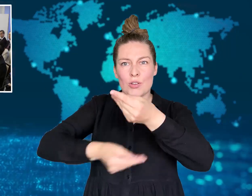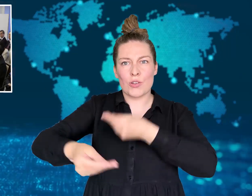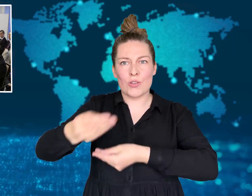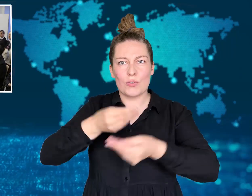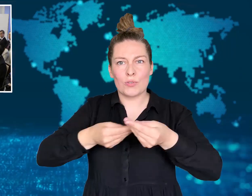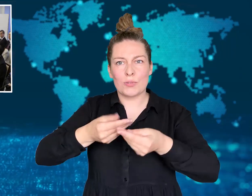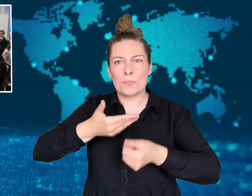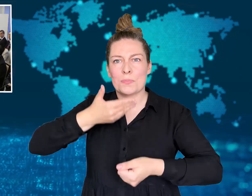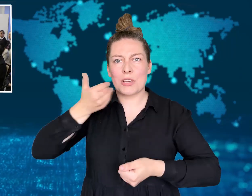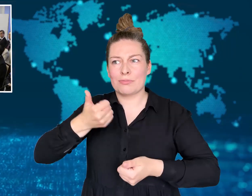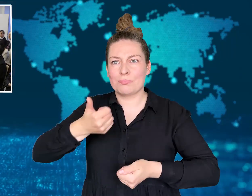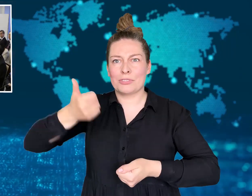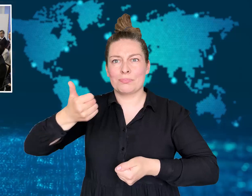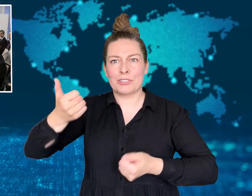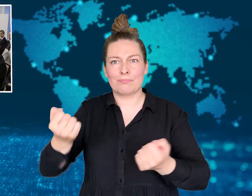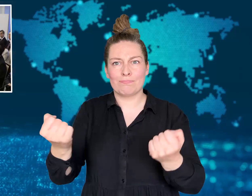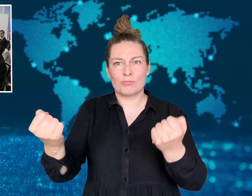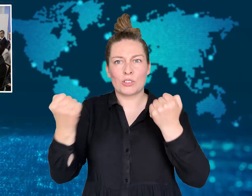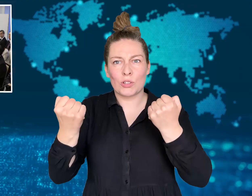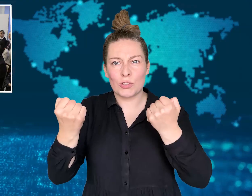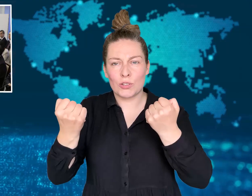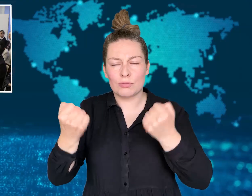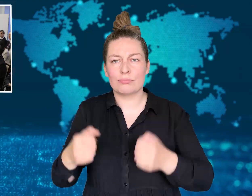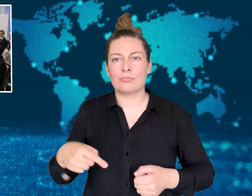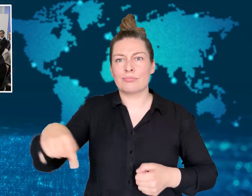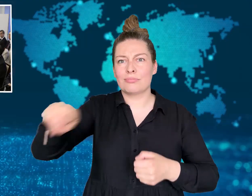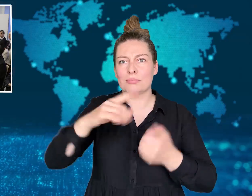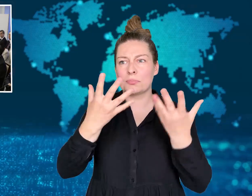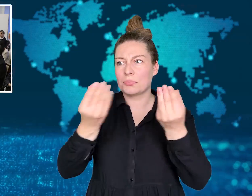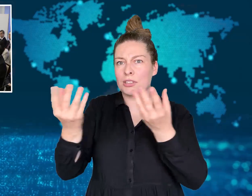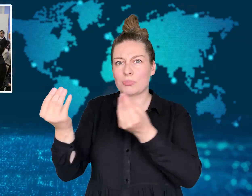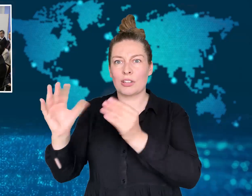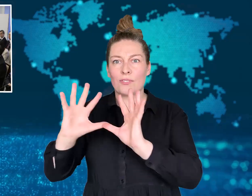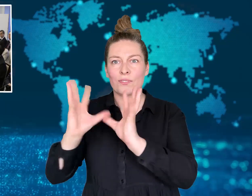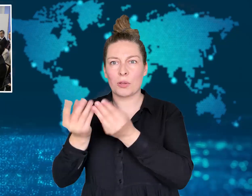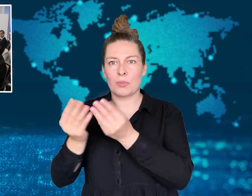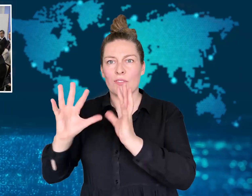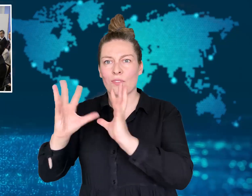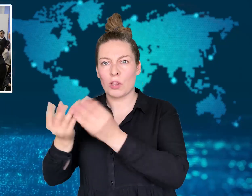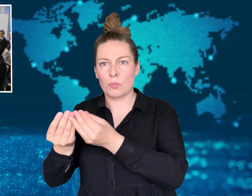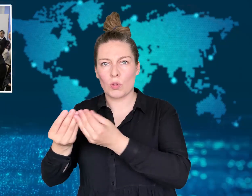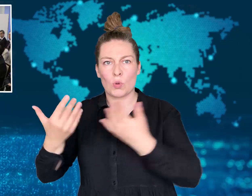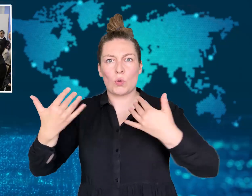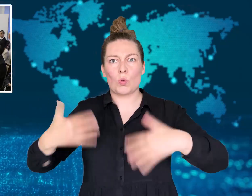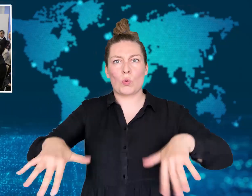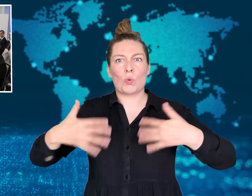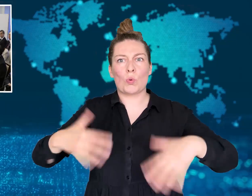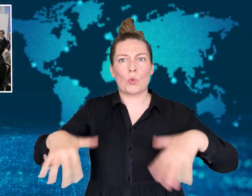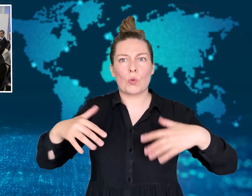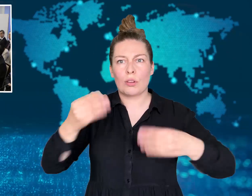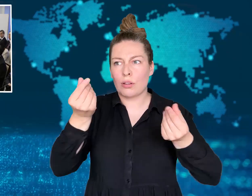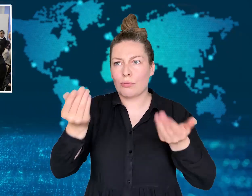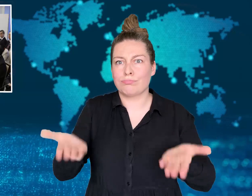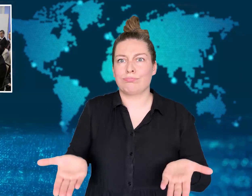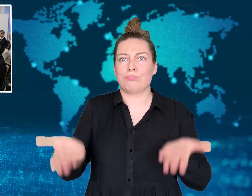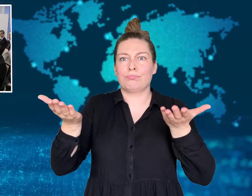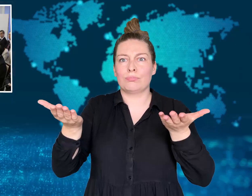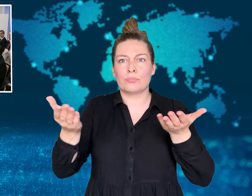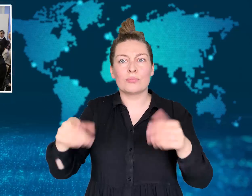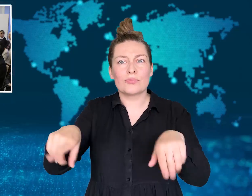and families are facing increasing prices.